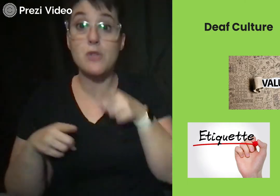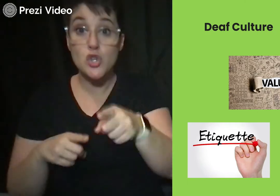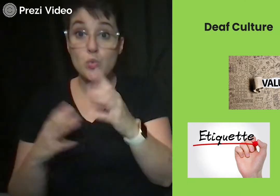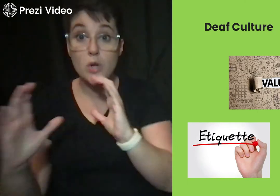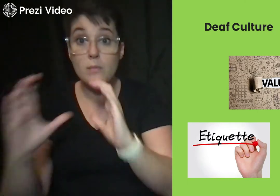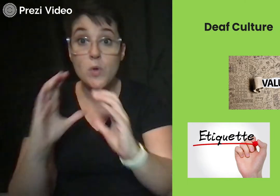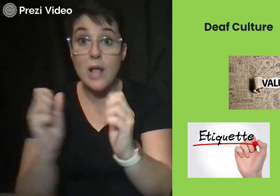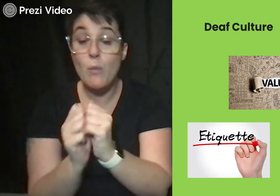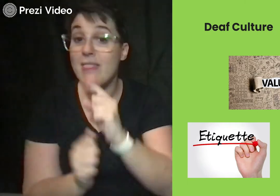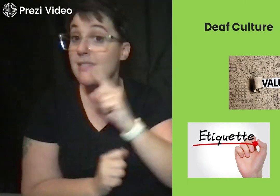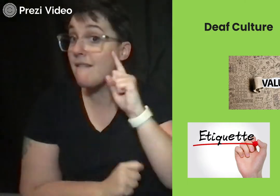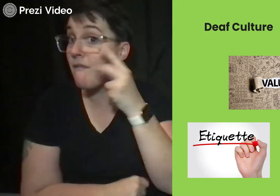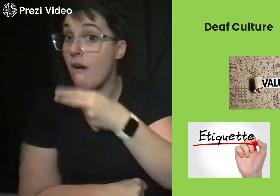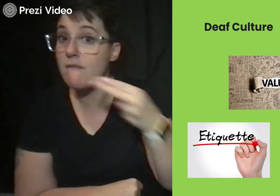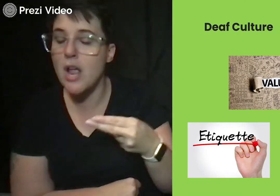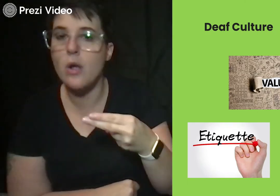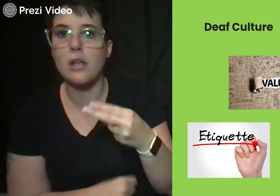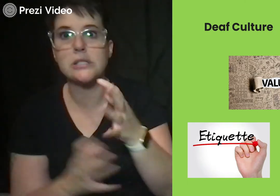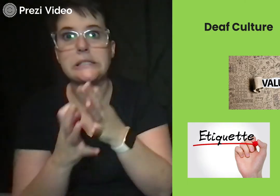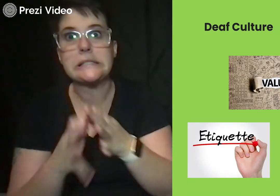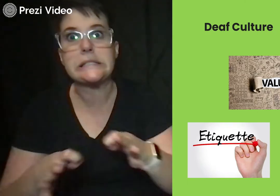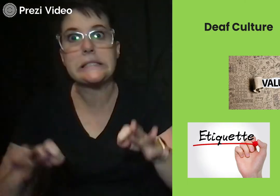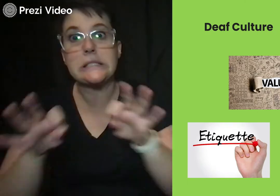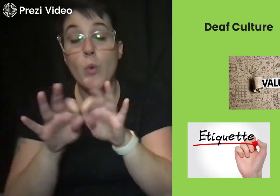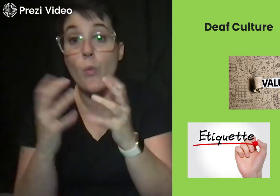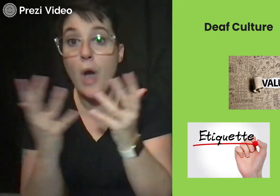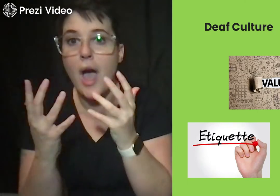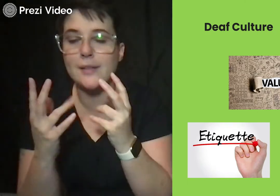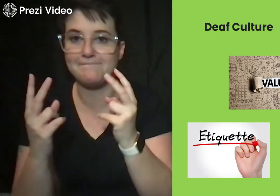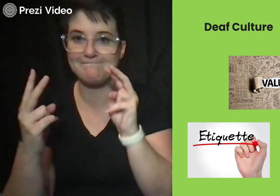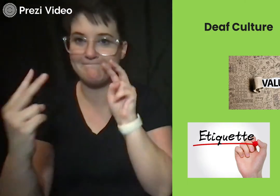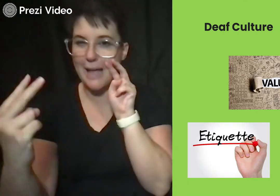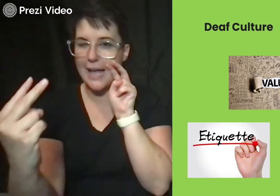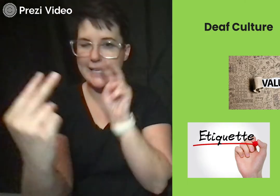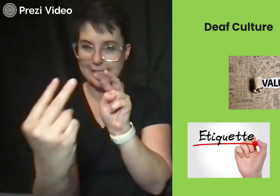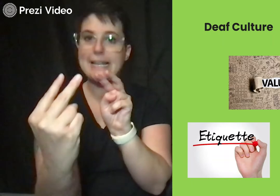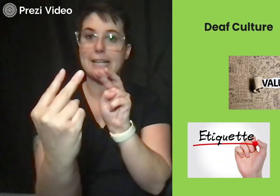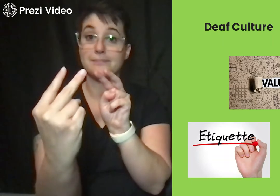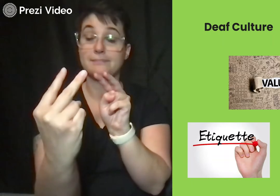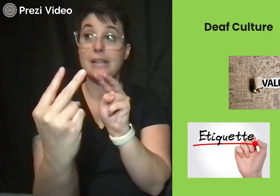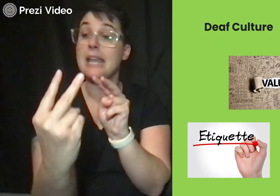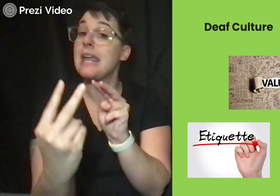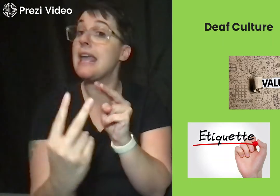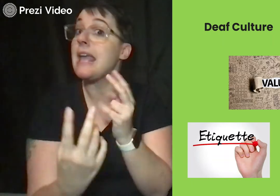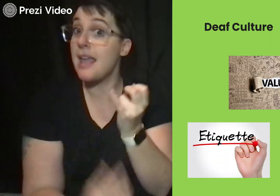First, when you are communicating with a DHH person, it is incredibly important that you make eye contact with them